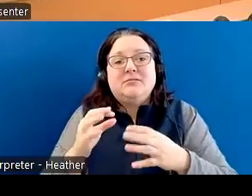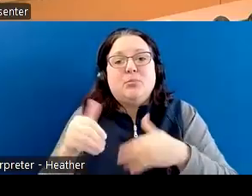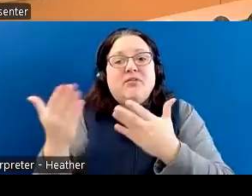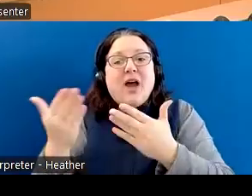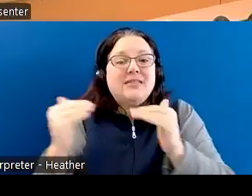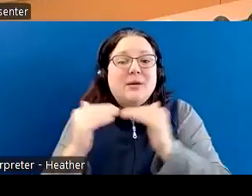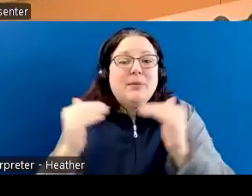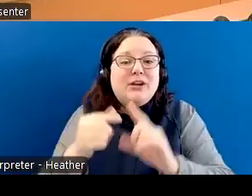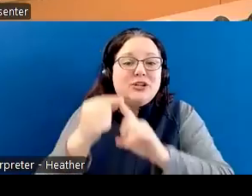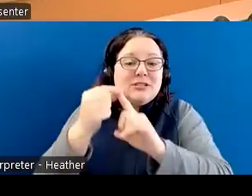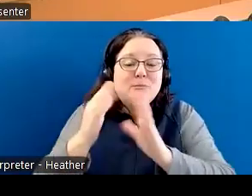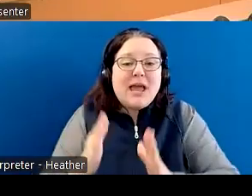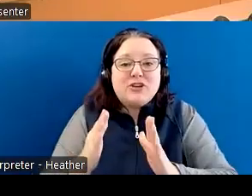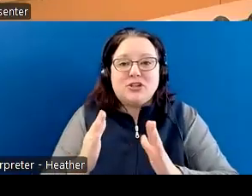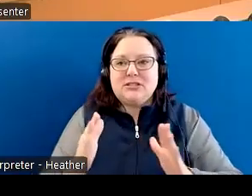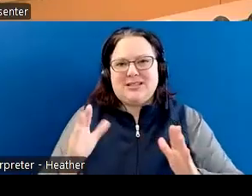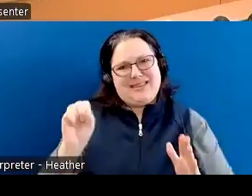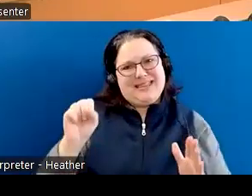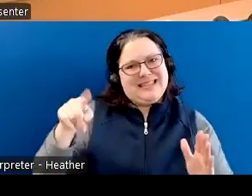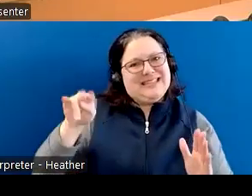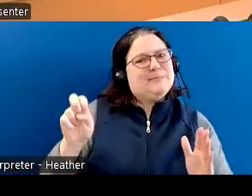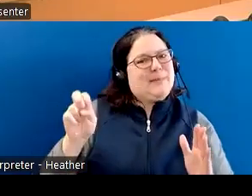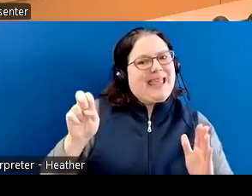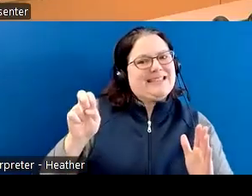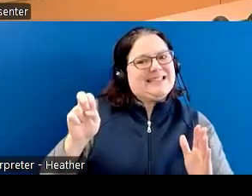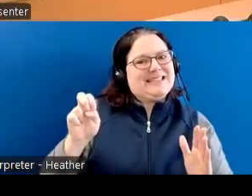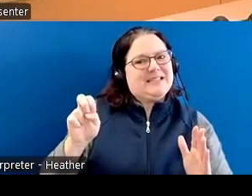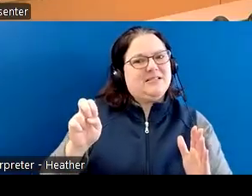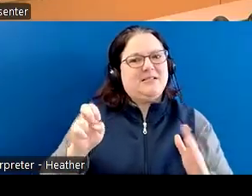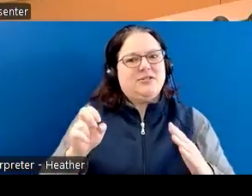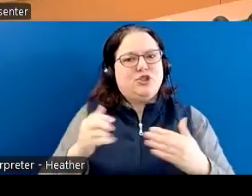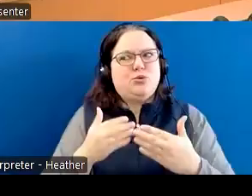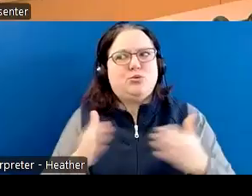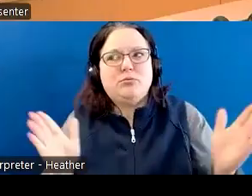um, kind of the room to speak on these things, to bring us into the room, um,